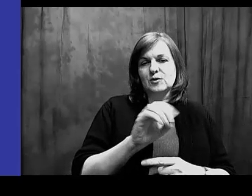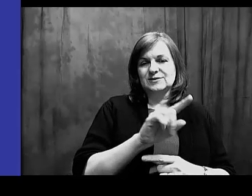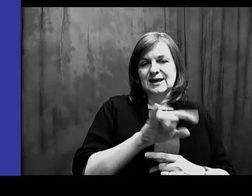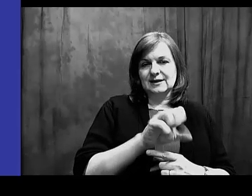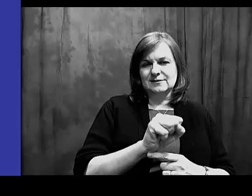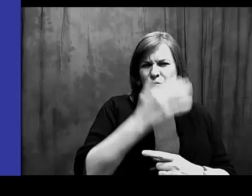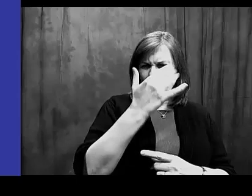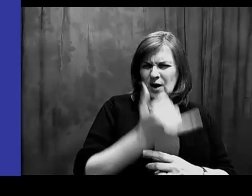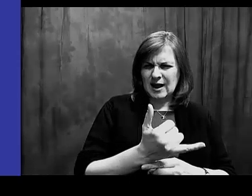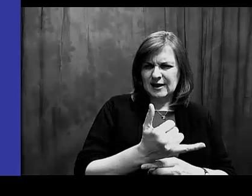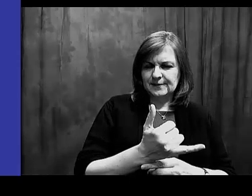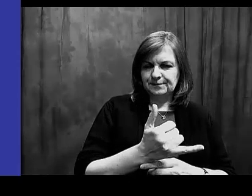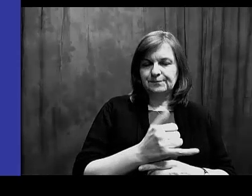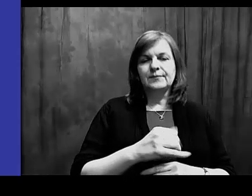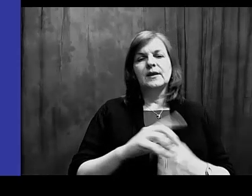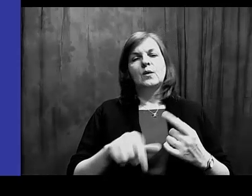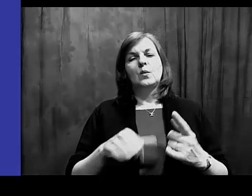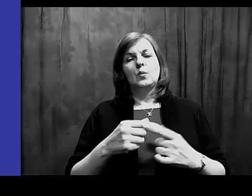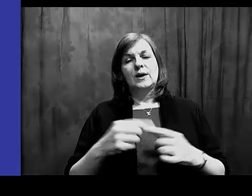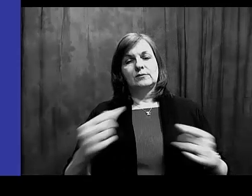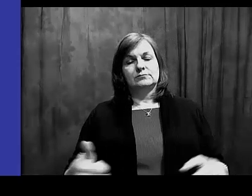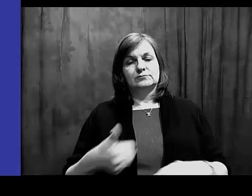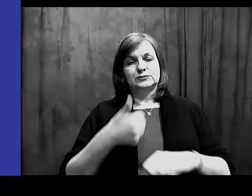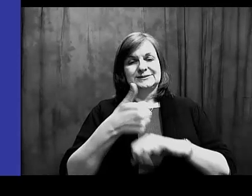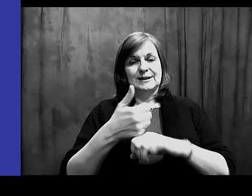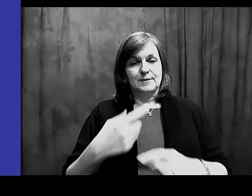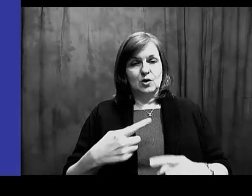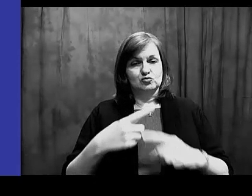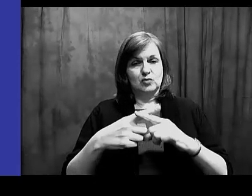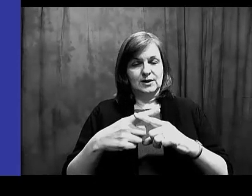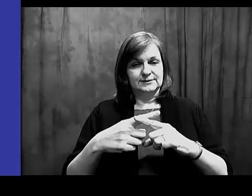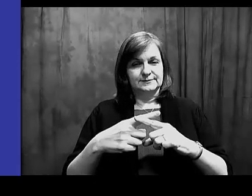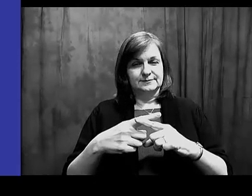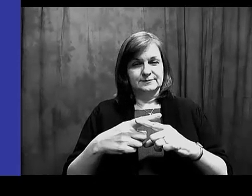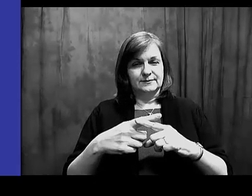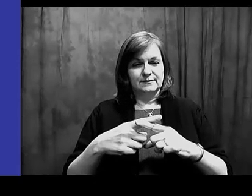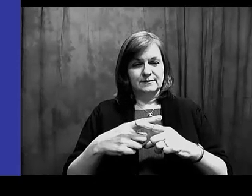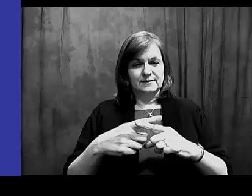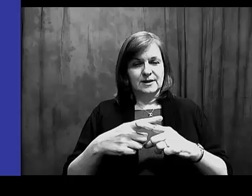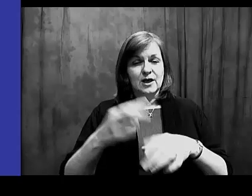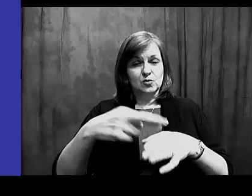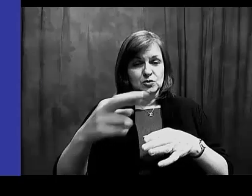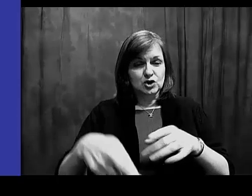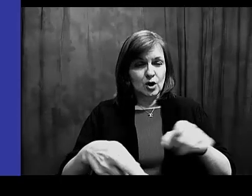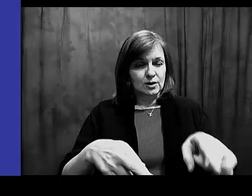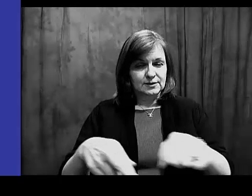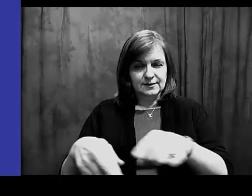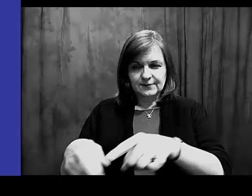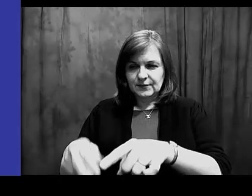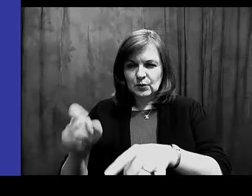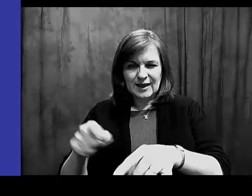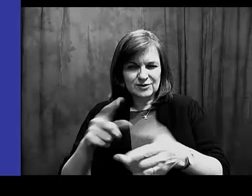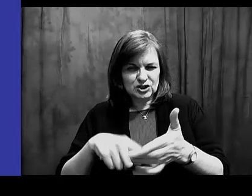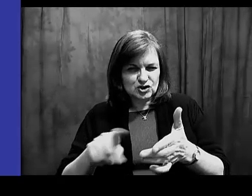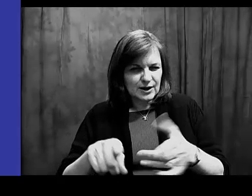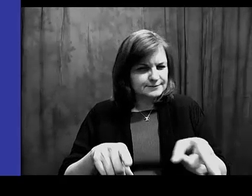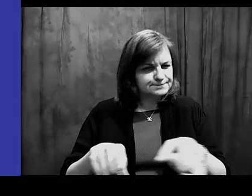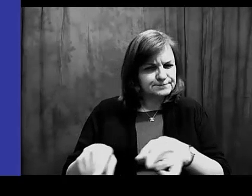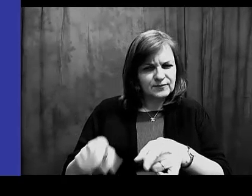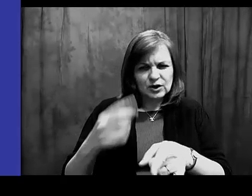because in our crosses when we set them up we have to see whether or not